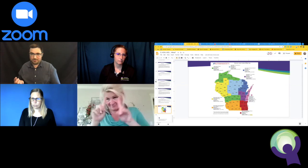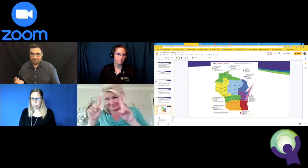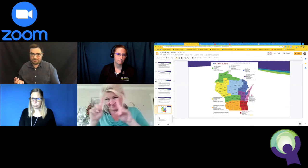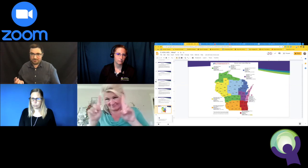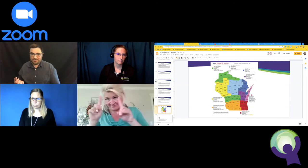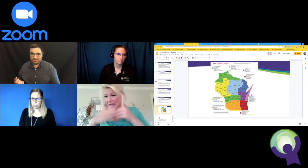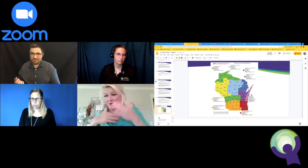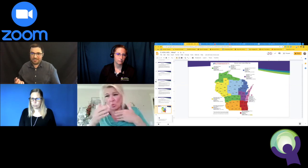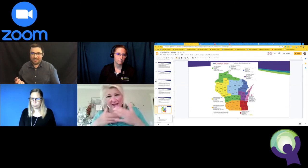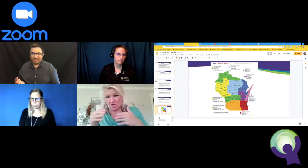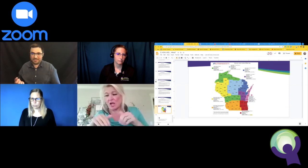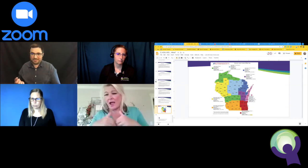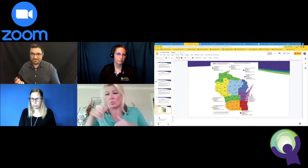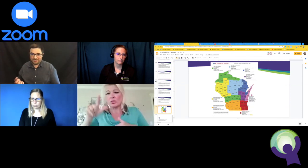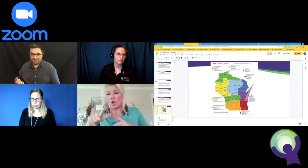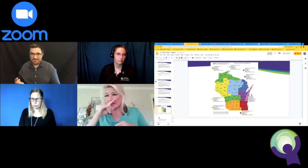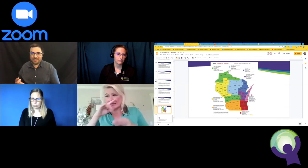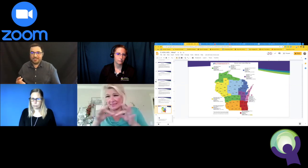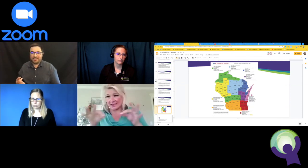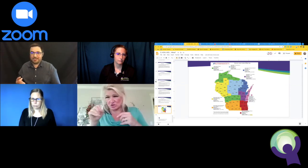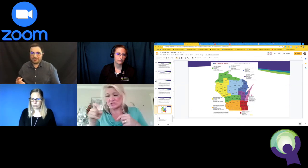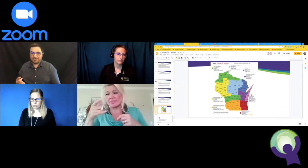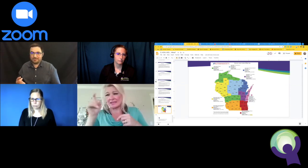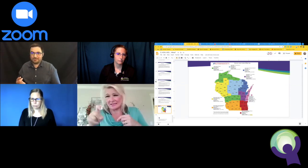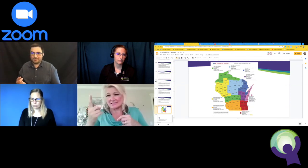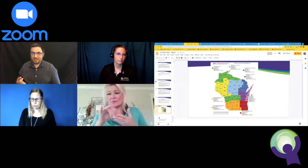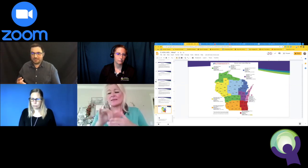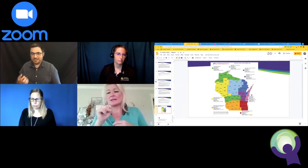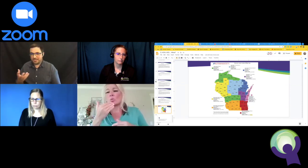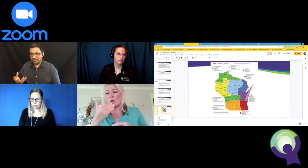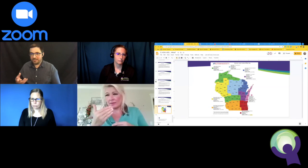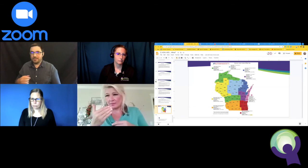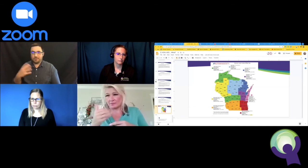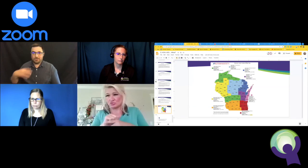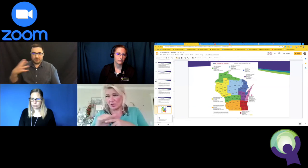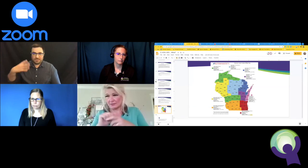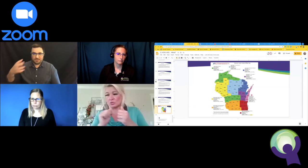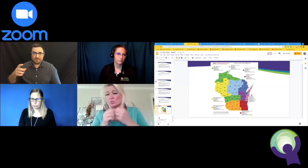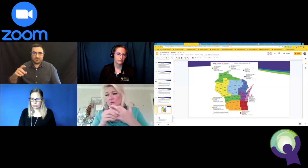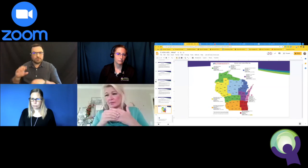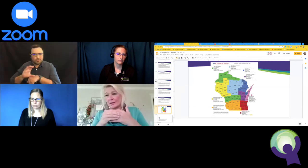and so you know not necessarily..considering when you're considered